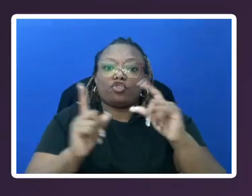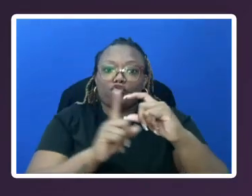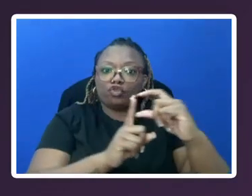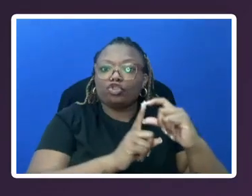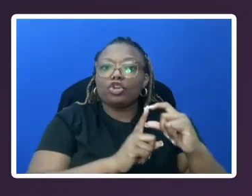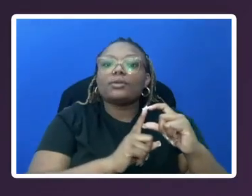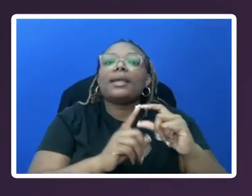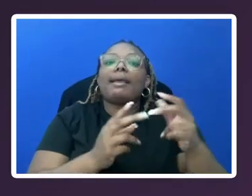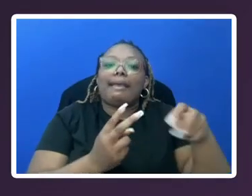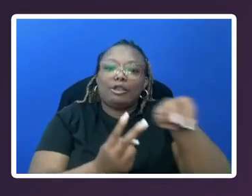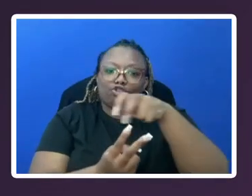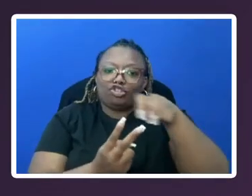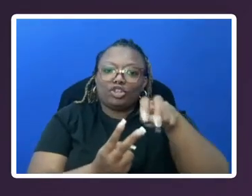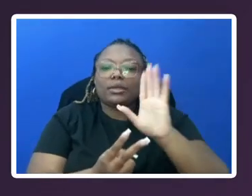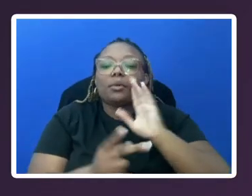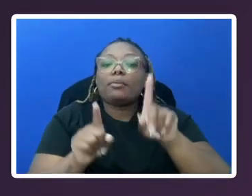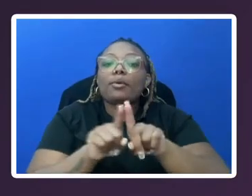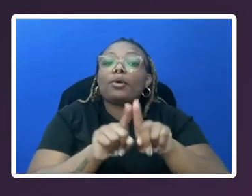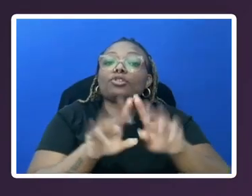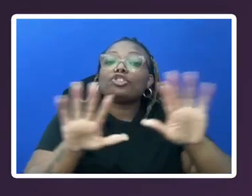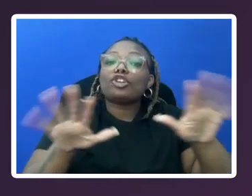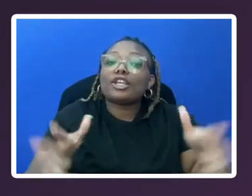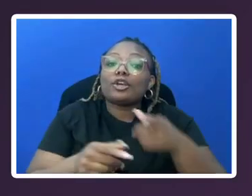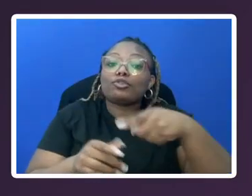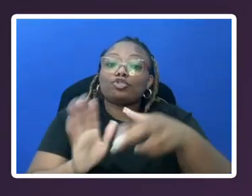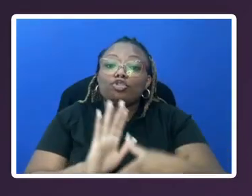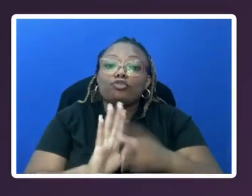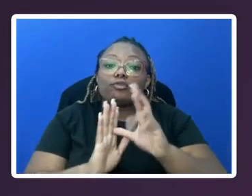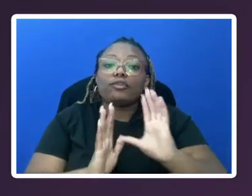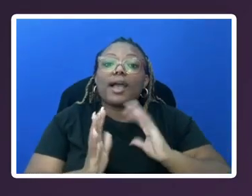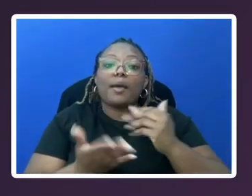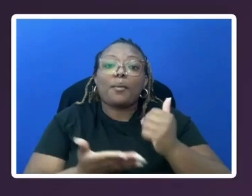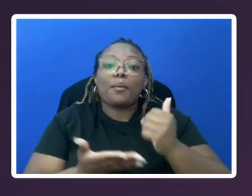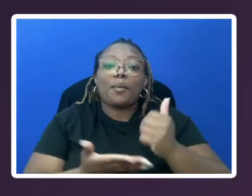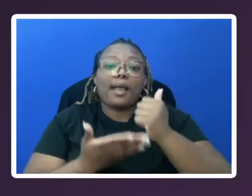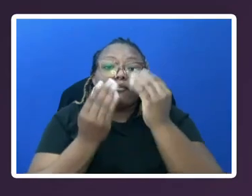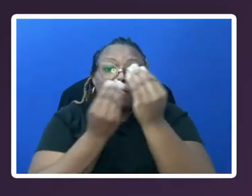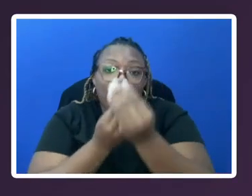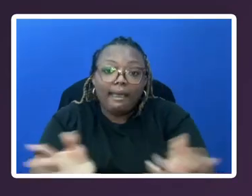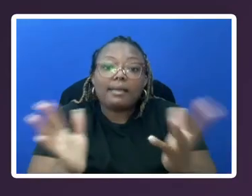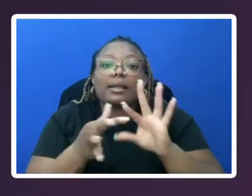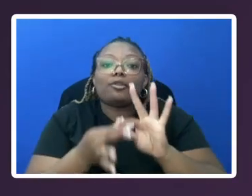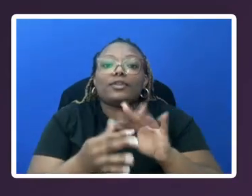but we encourage you to review our helpful handout on using appropriate terminology,